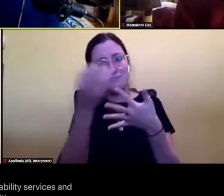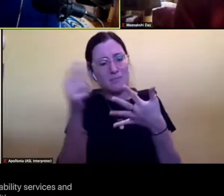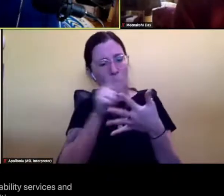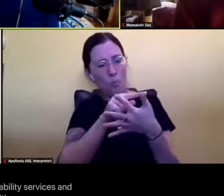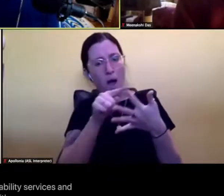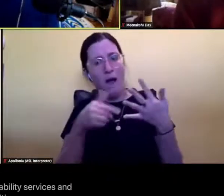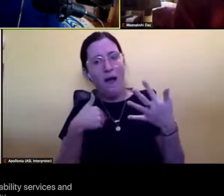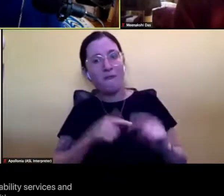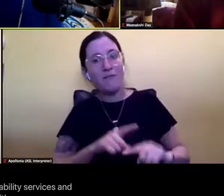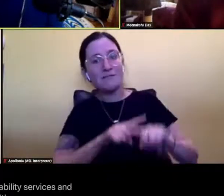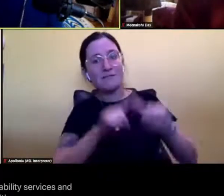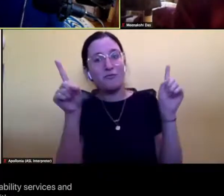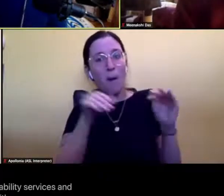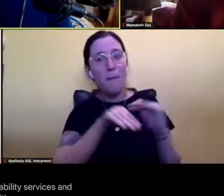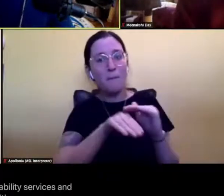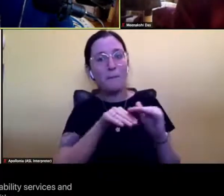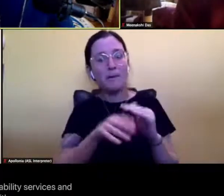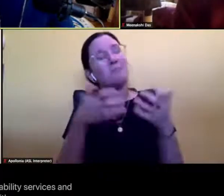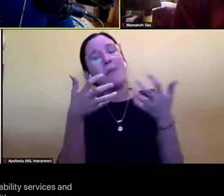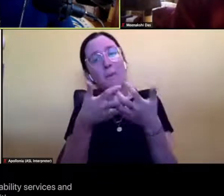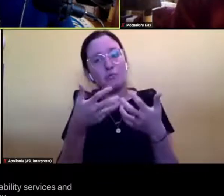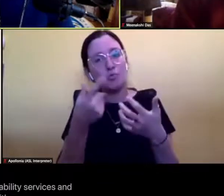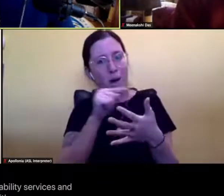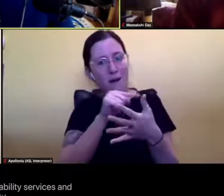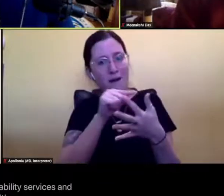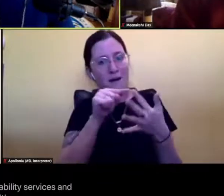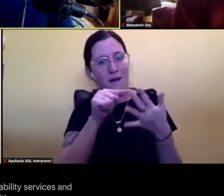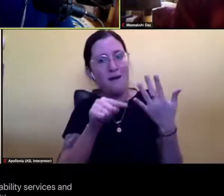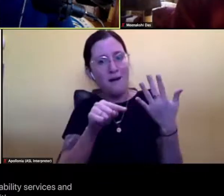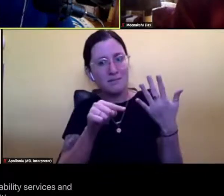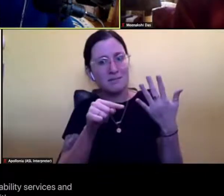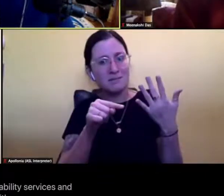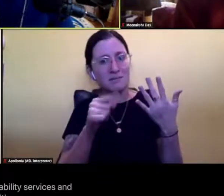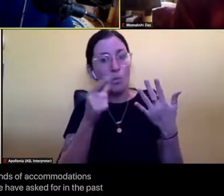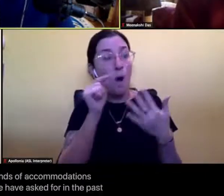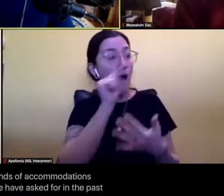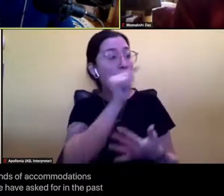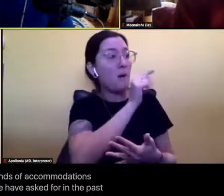people have asked for in the past because I went and said what can I even ask for?